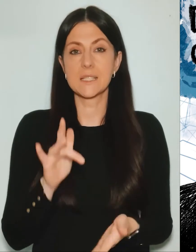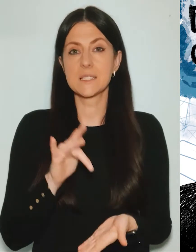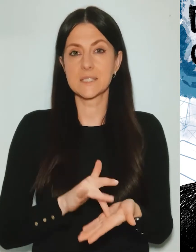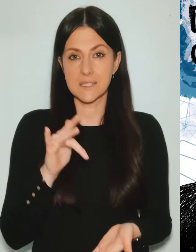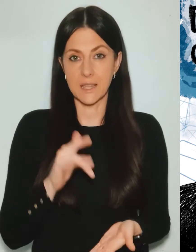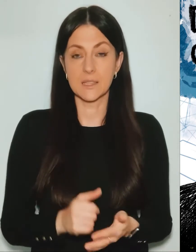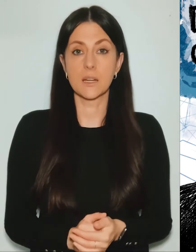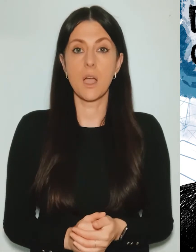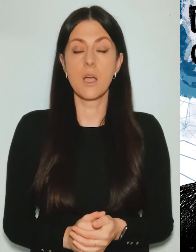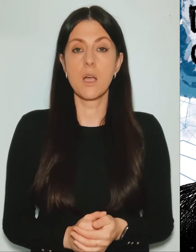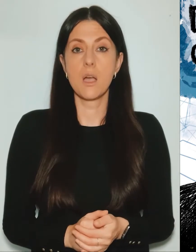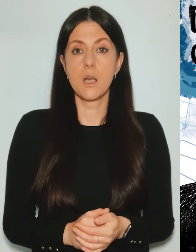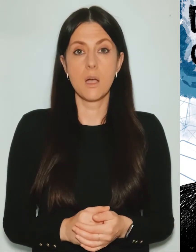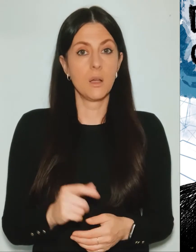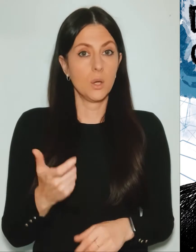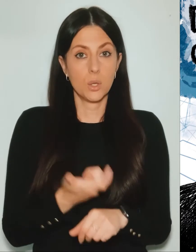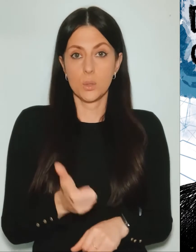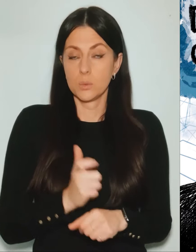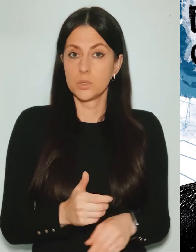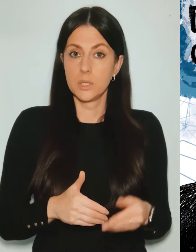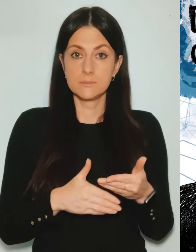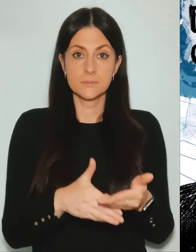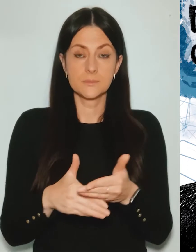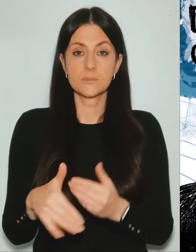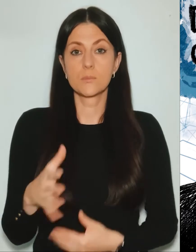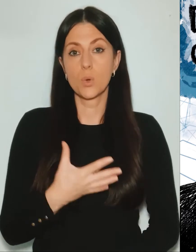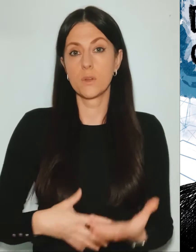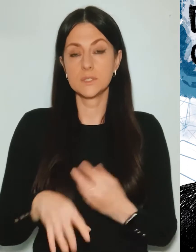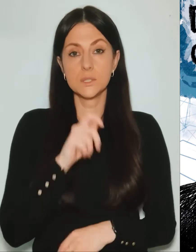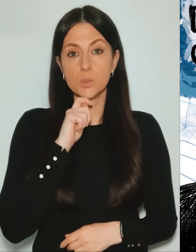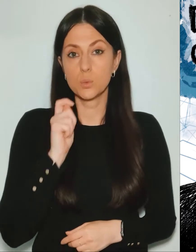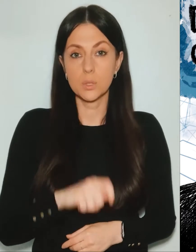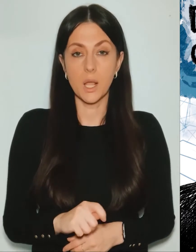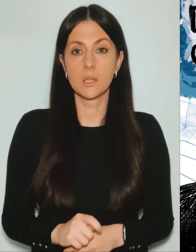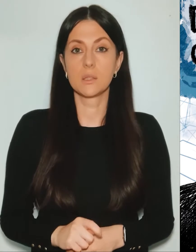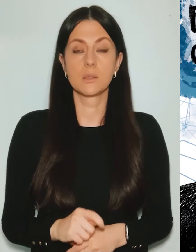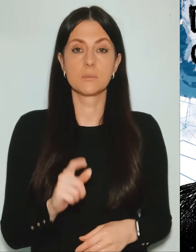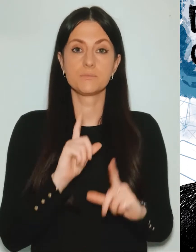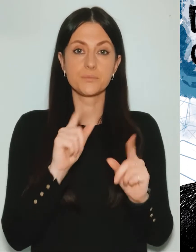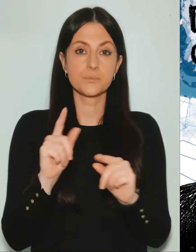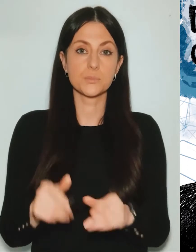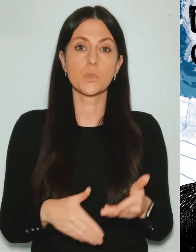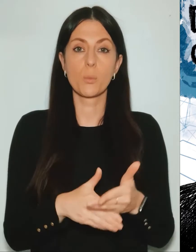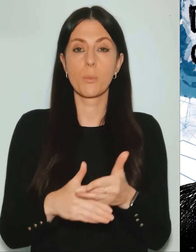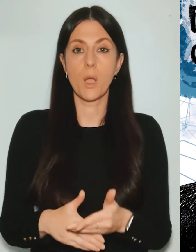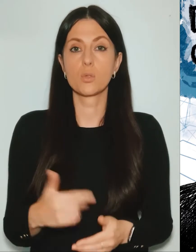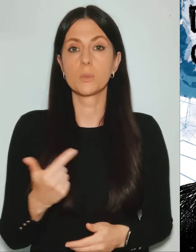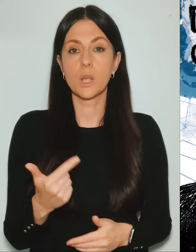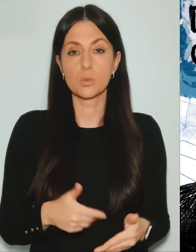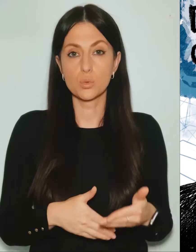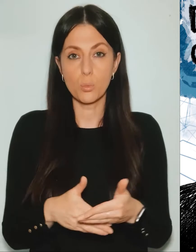he is very helpful throughout Ukraine, they go, help with humanitarian aid, I am also very proud of him.